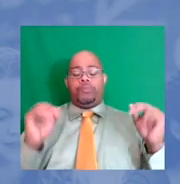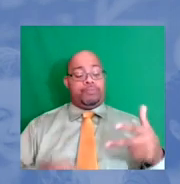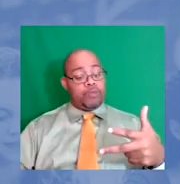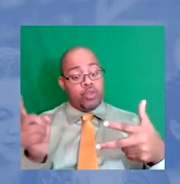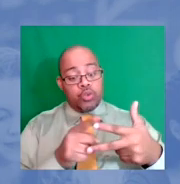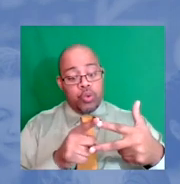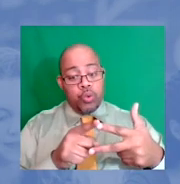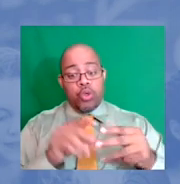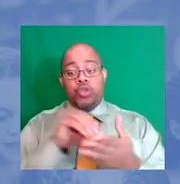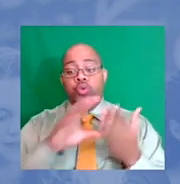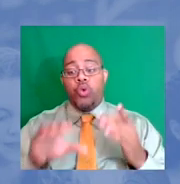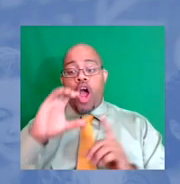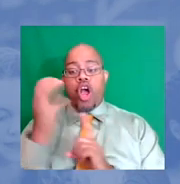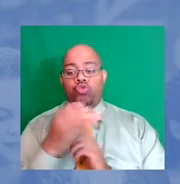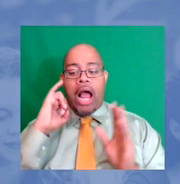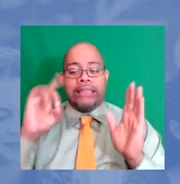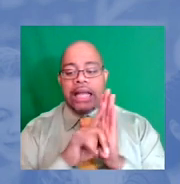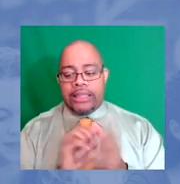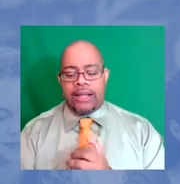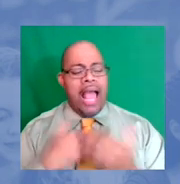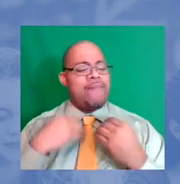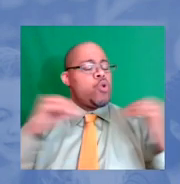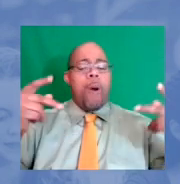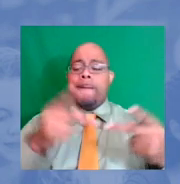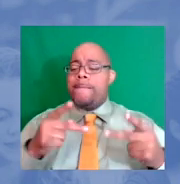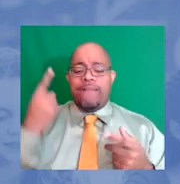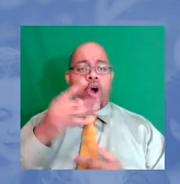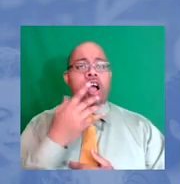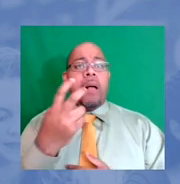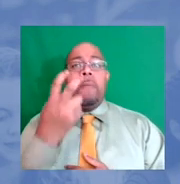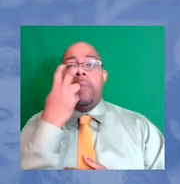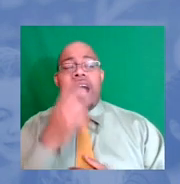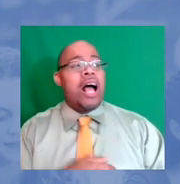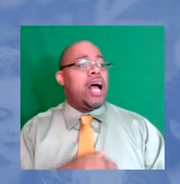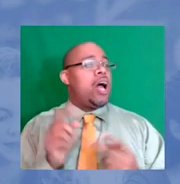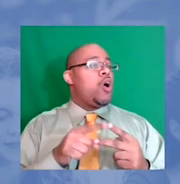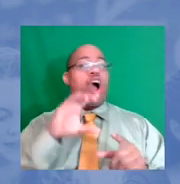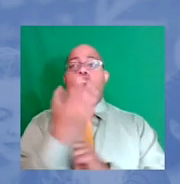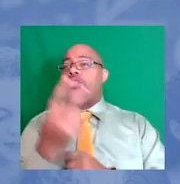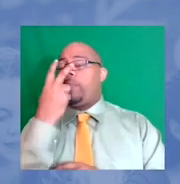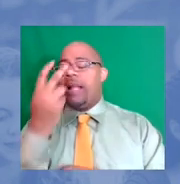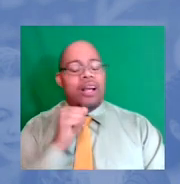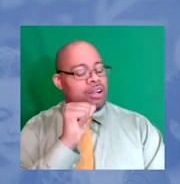THERE'S NO PLACE FOR COLOR BLINDNESS NOR CULTURE BLINDNESS THAT A STUDENT'S RACE, ETHNICITY,